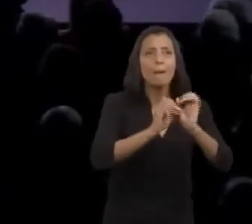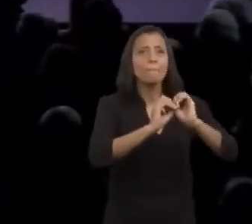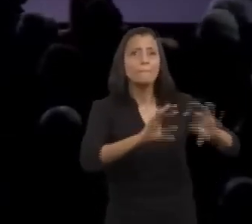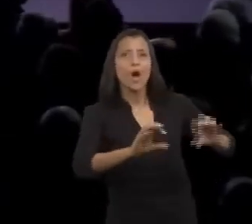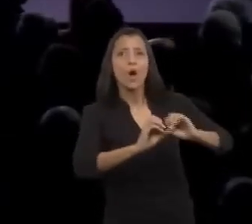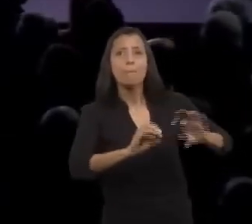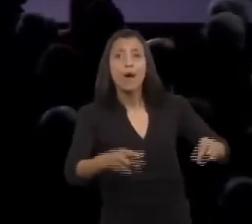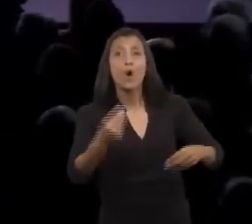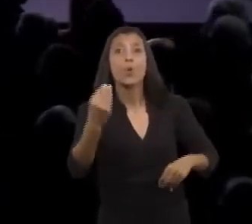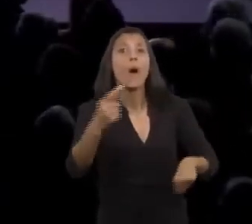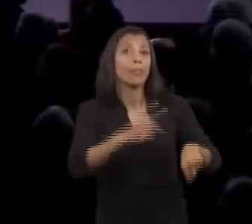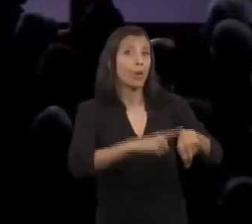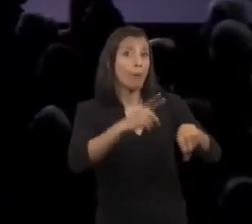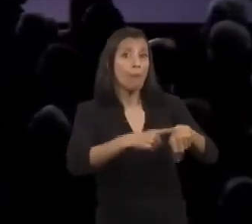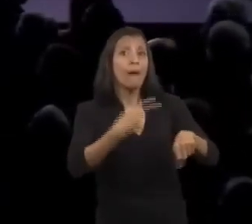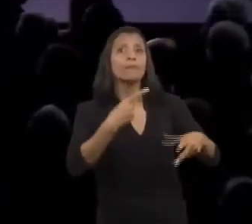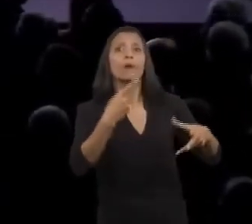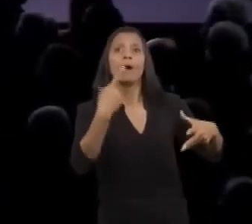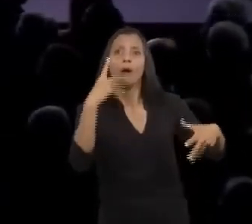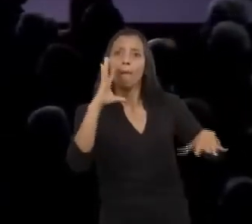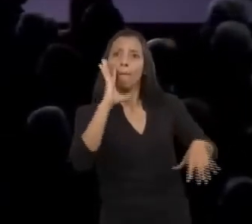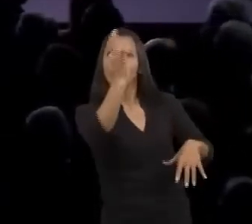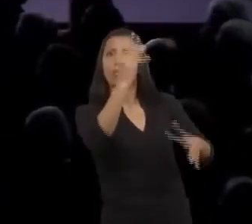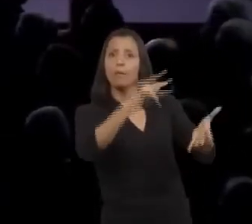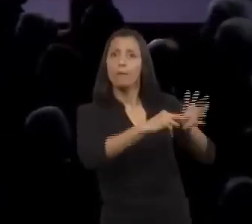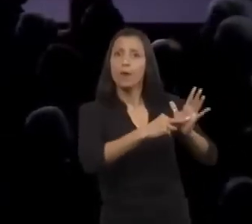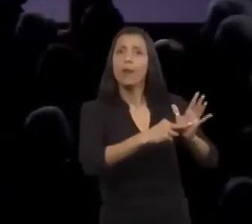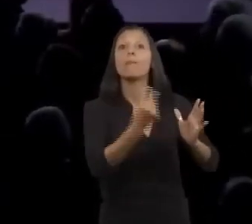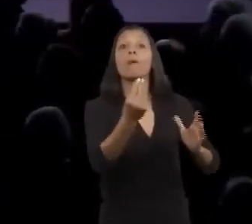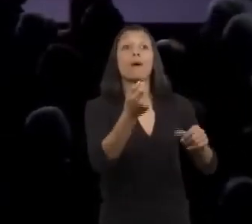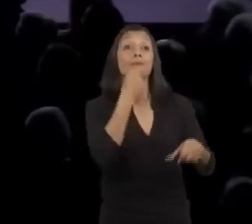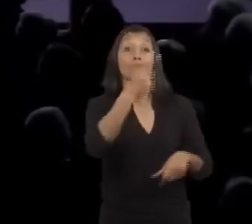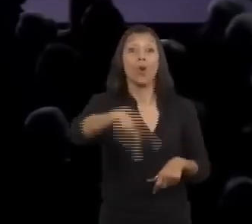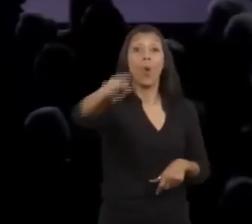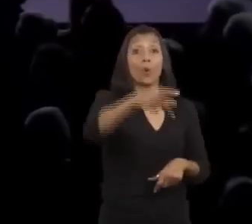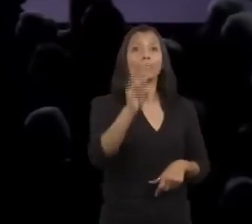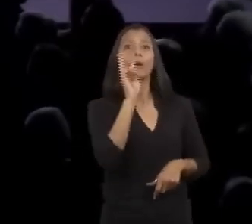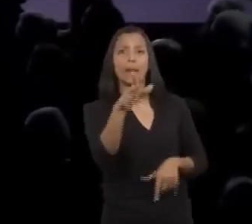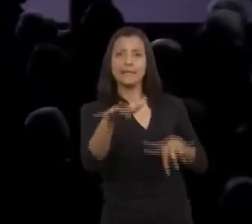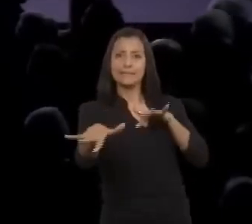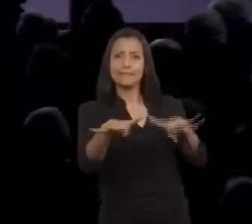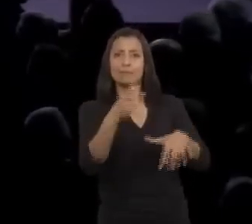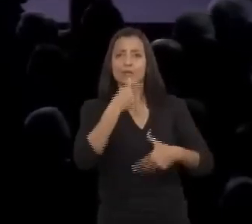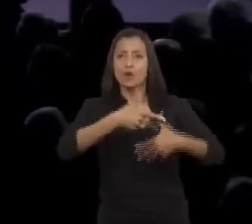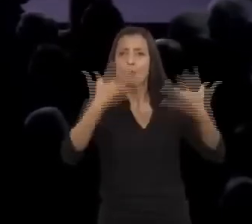The problems when they flourish, they basically flourish